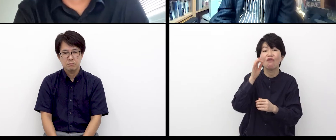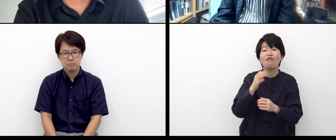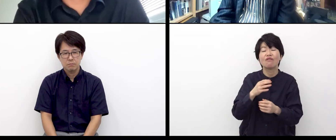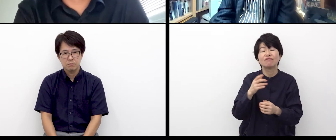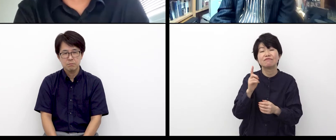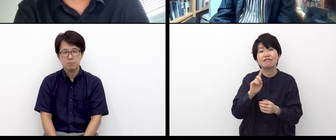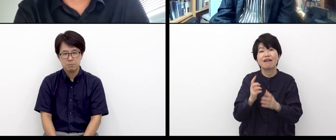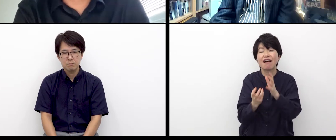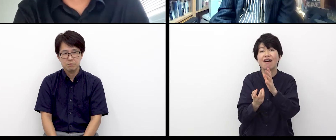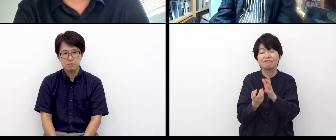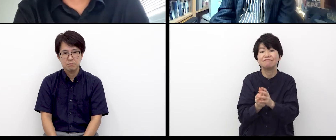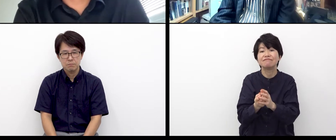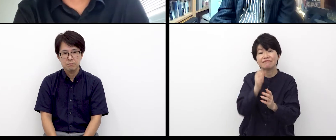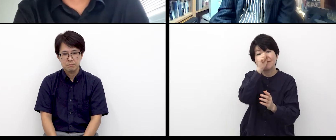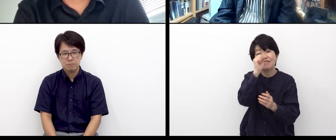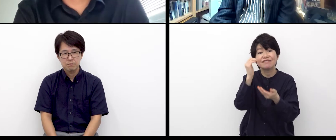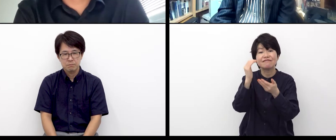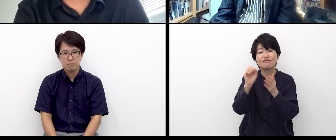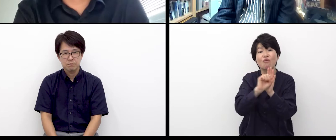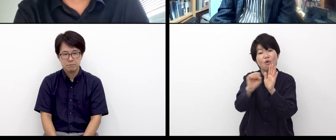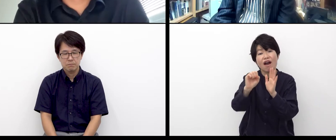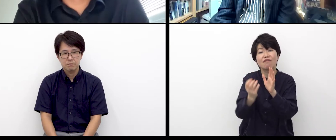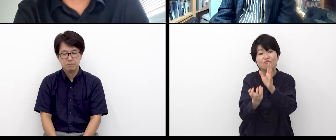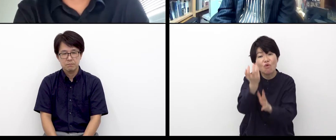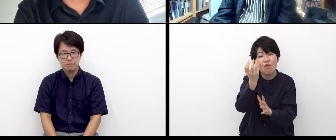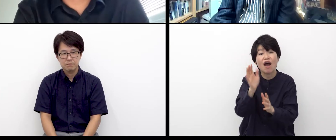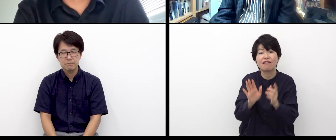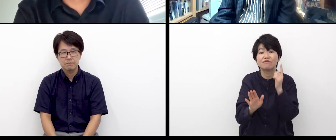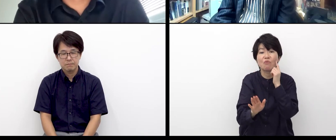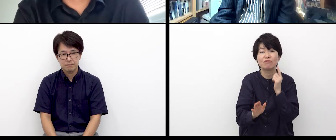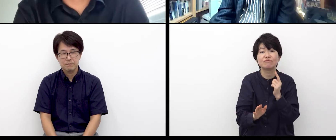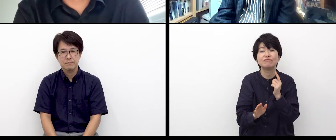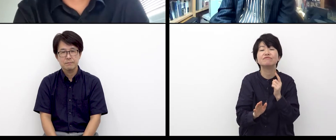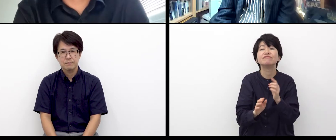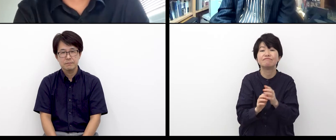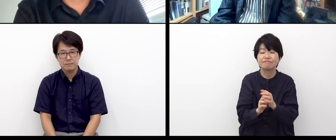In that way, we can expect art expression